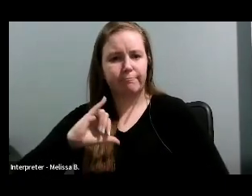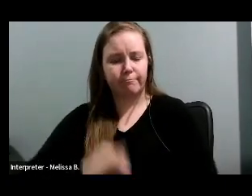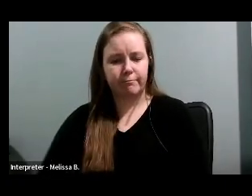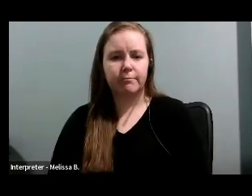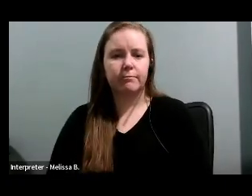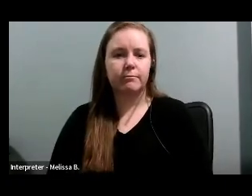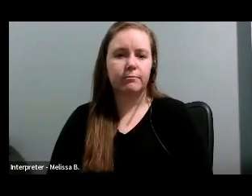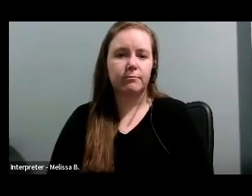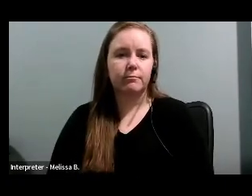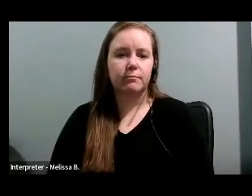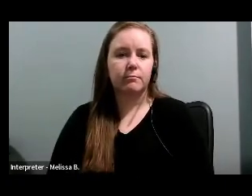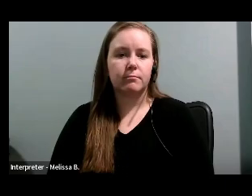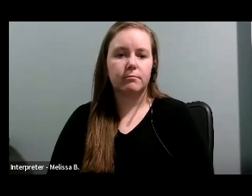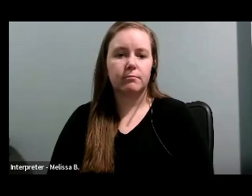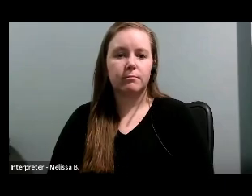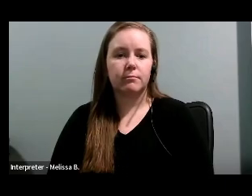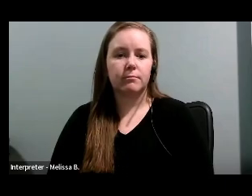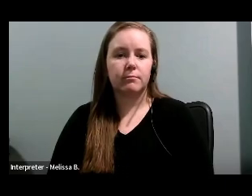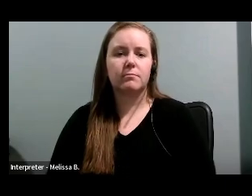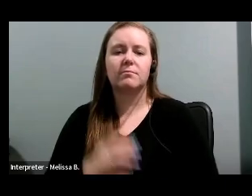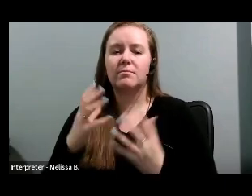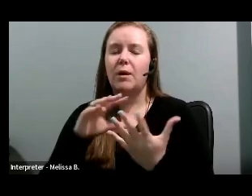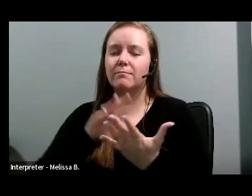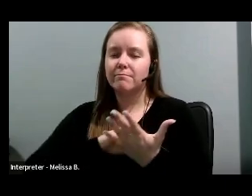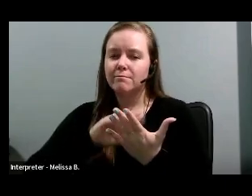Shannon Spencer (she/her): I want to learn to do better with public speaking.